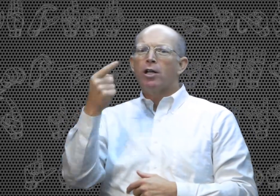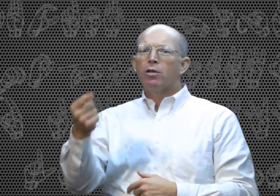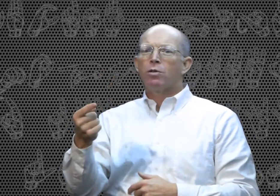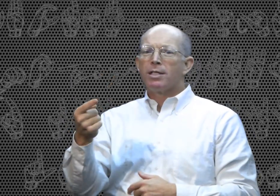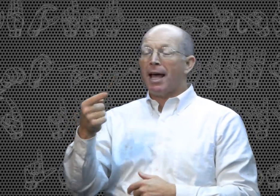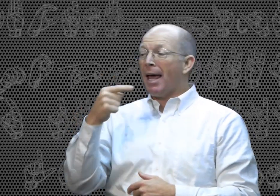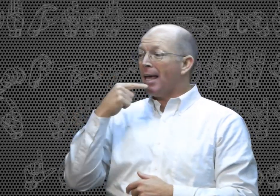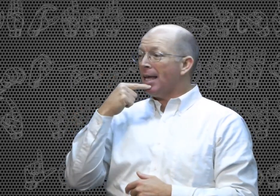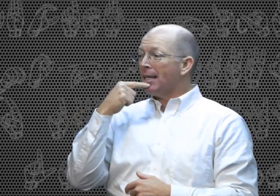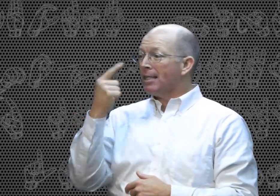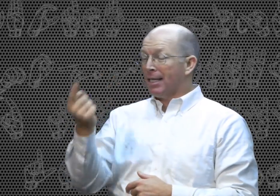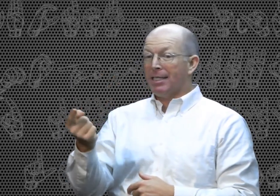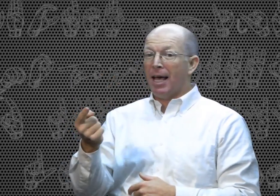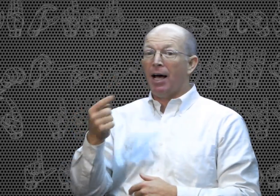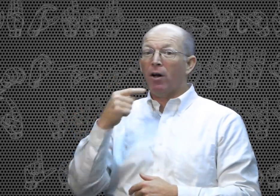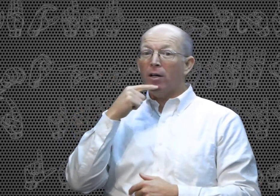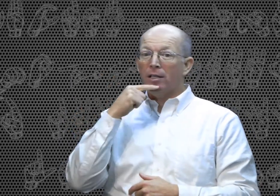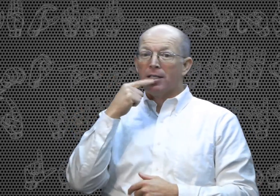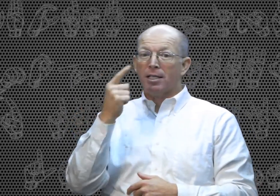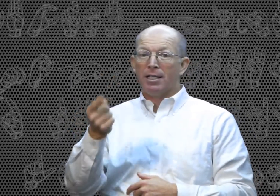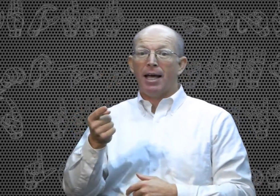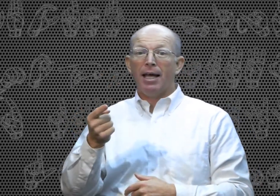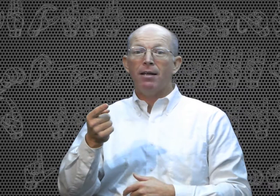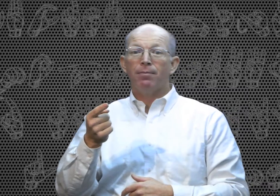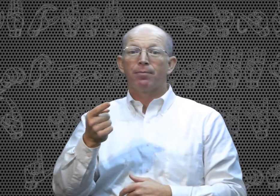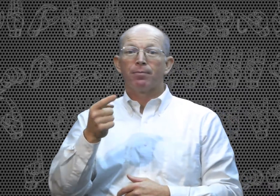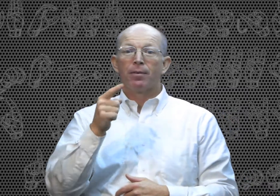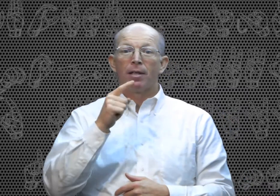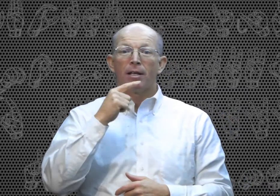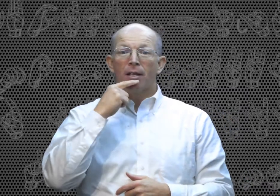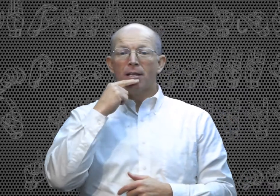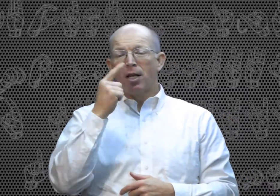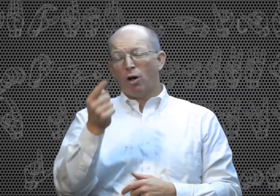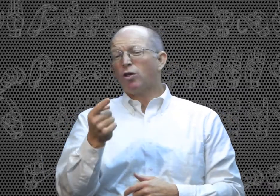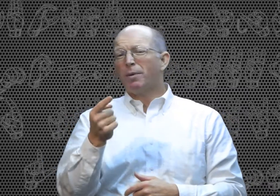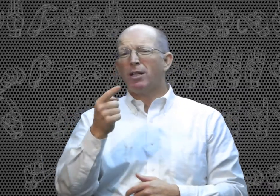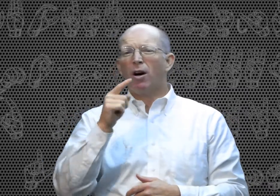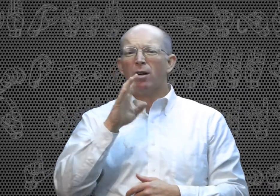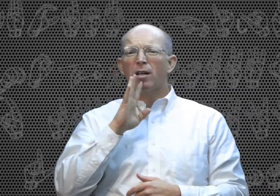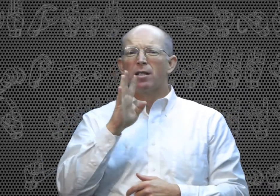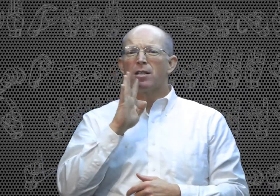Or you can use SAY or to TELL. To SAY. This can also be TALK.